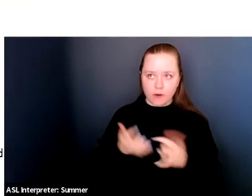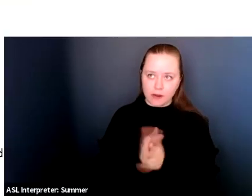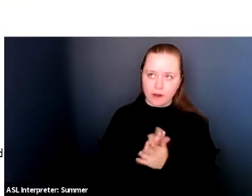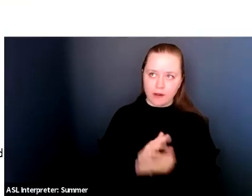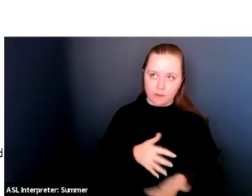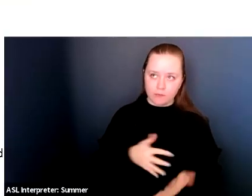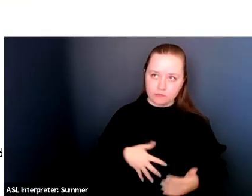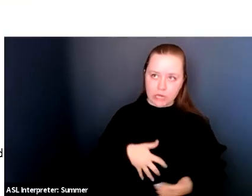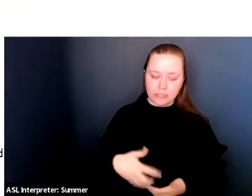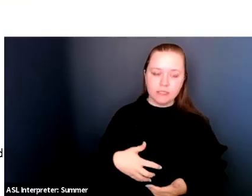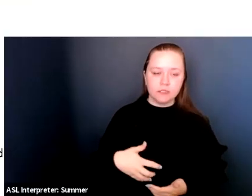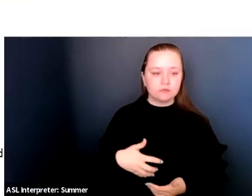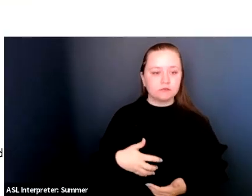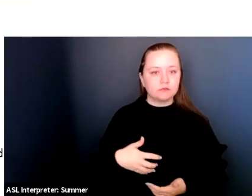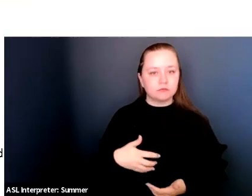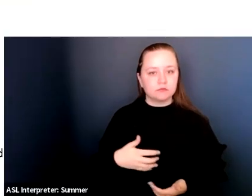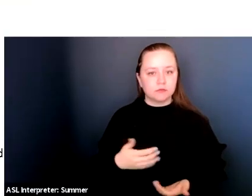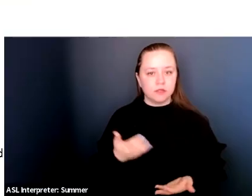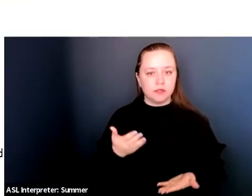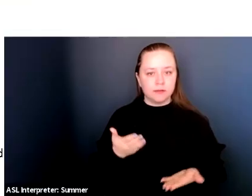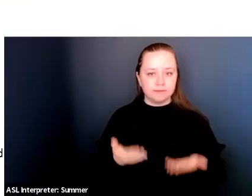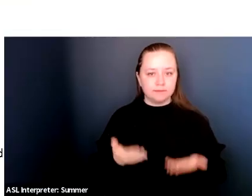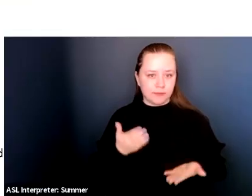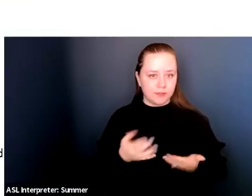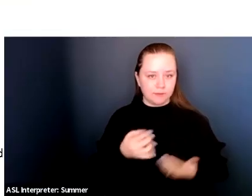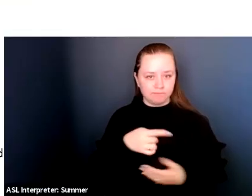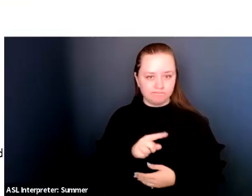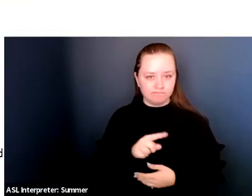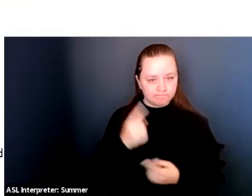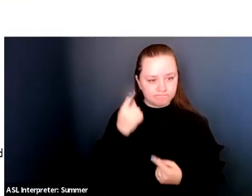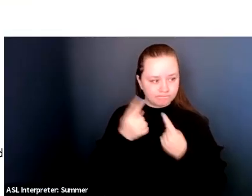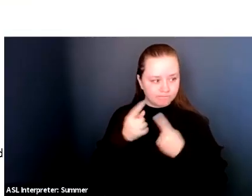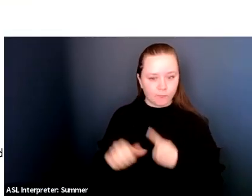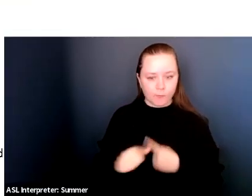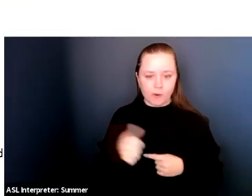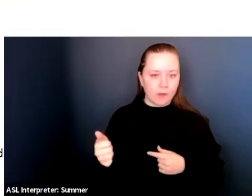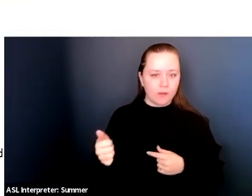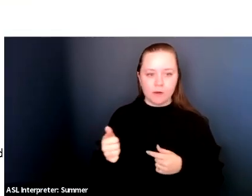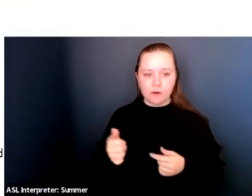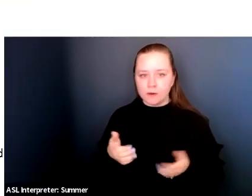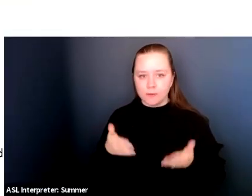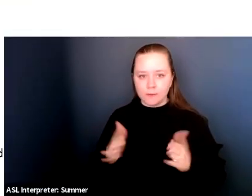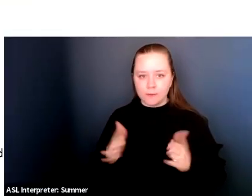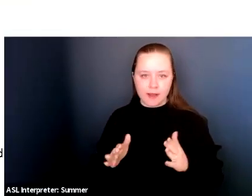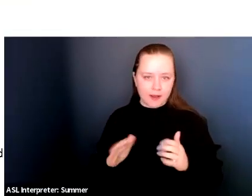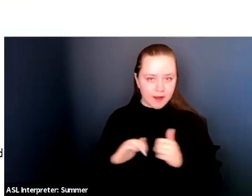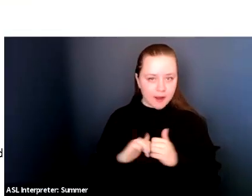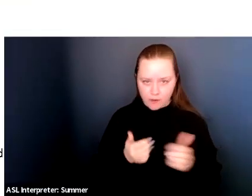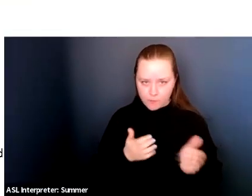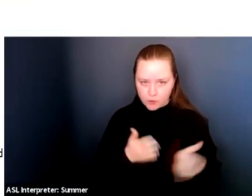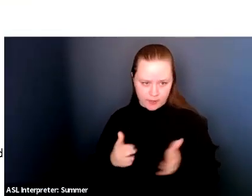be another source of good advice about how to best be prepared for pregnancy. There are, unfortunately,